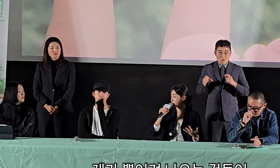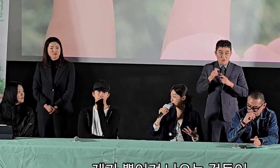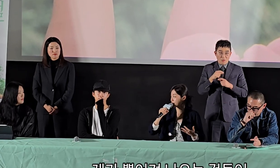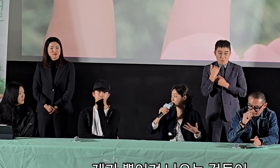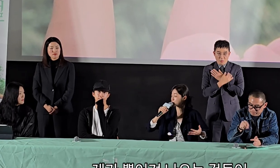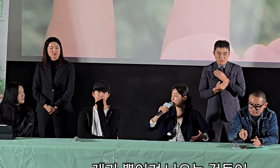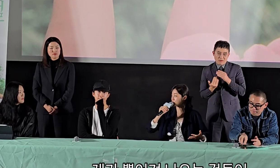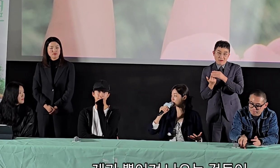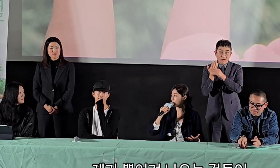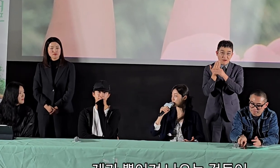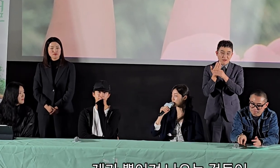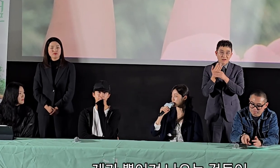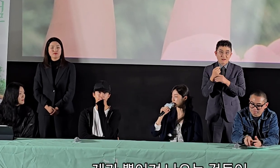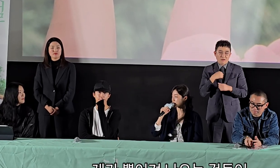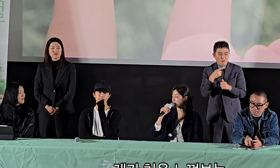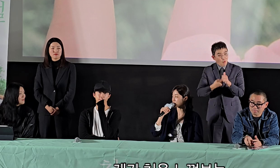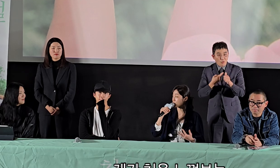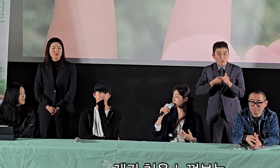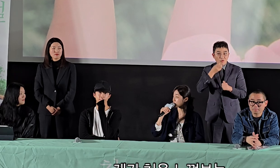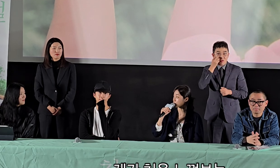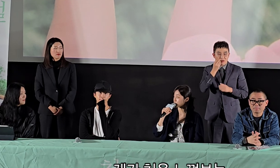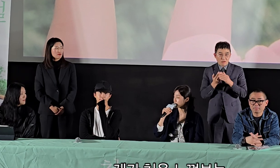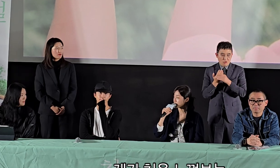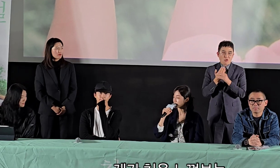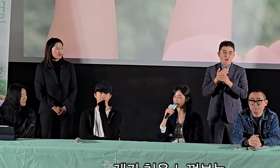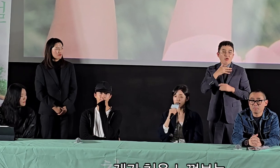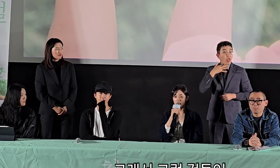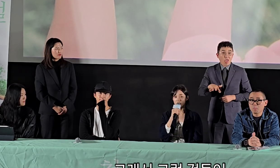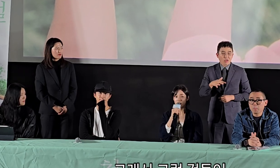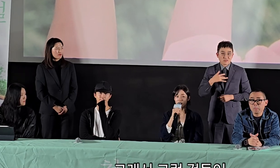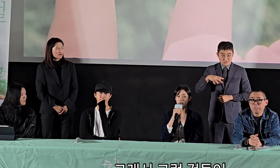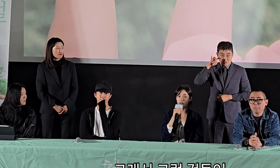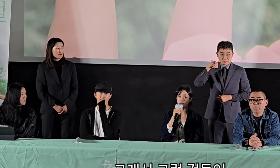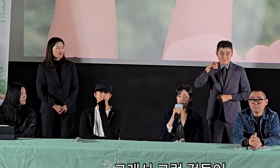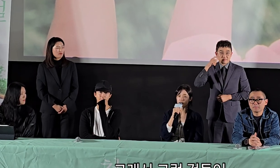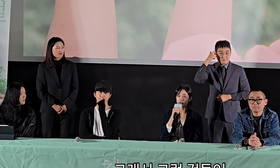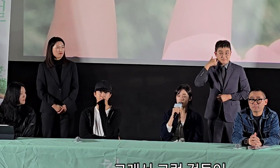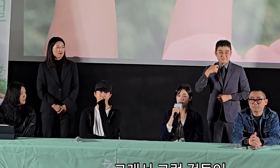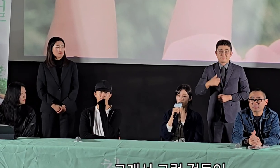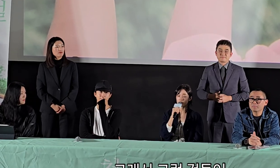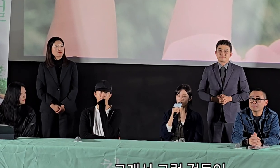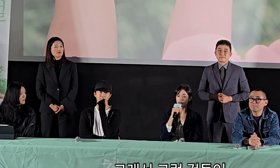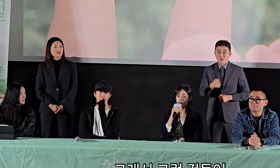The things that come out of me are something I feel for the first time. So, I felt so good